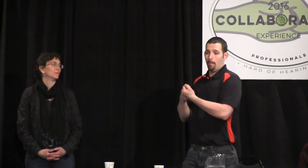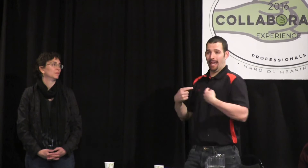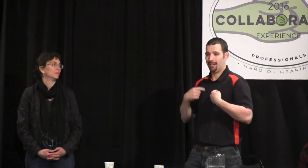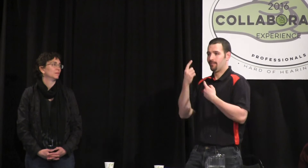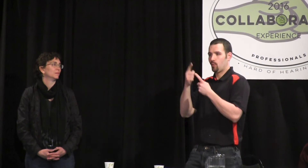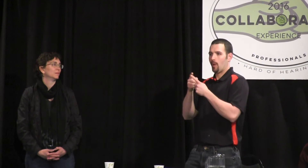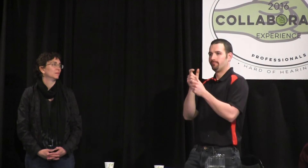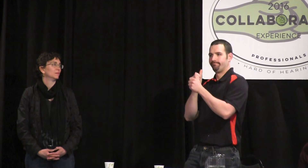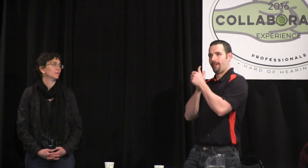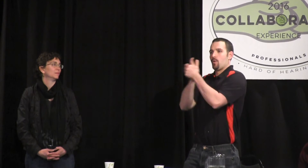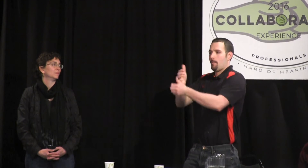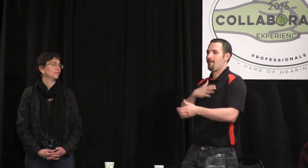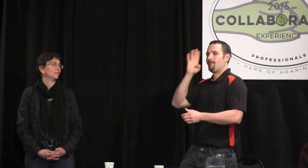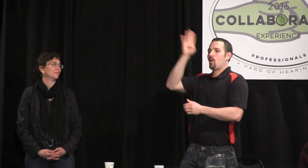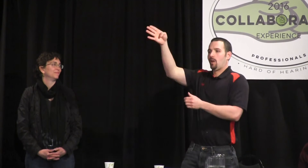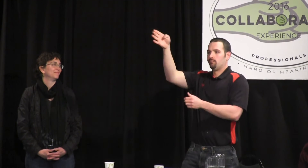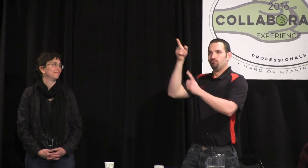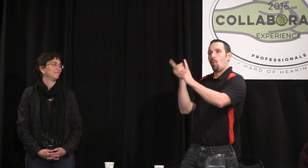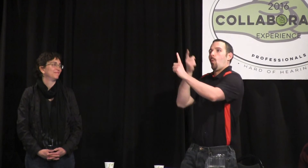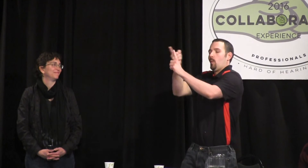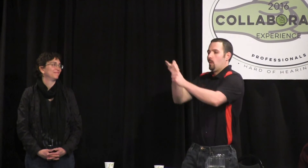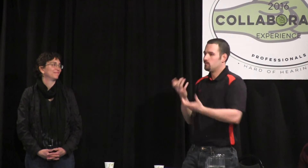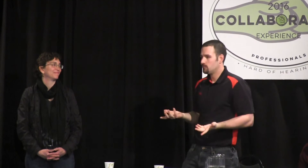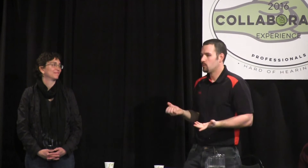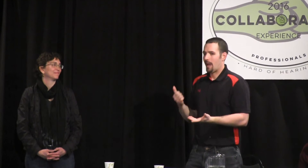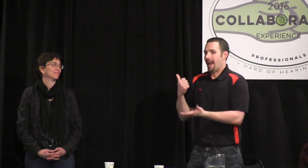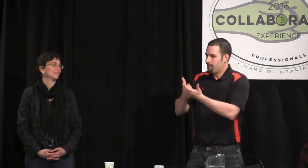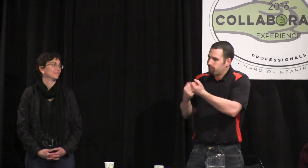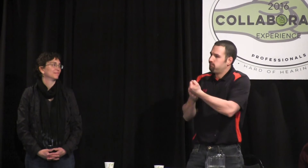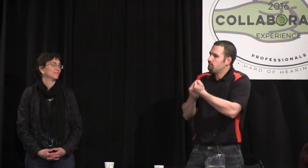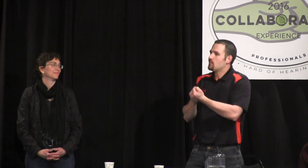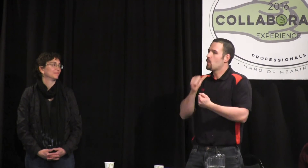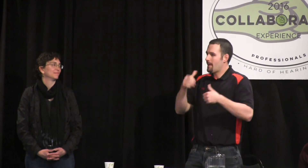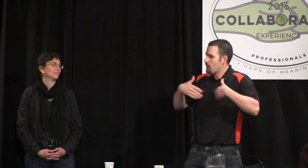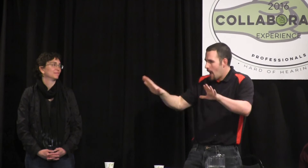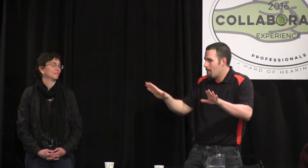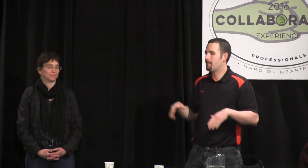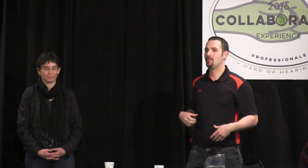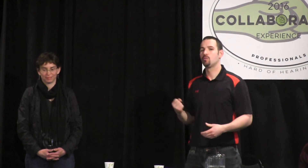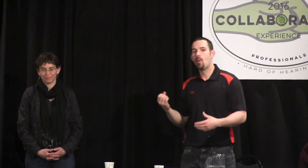all of them were super supportive of me, you know, and they really were thinking about my future and really supporting me through it